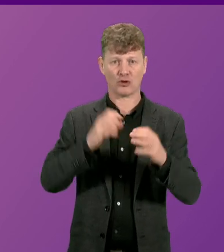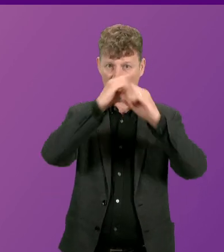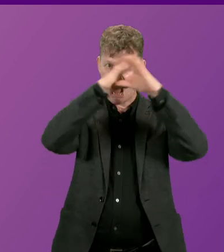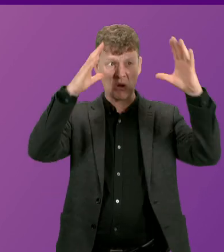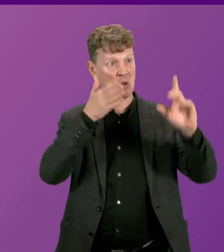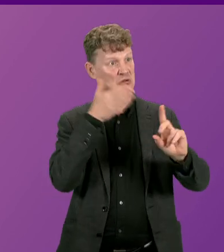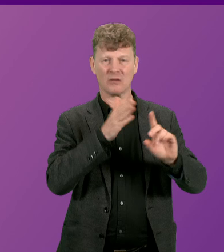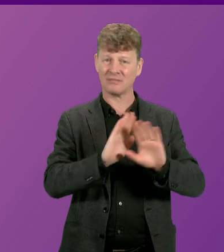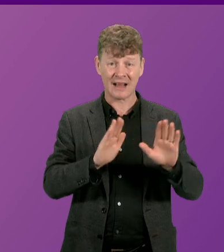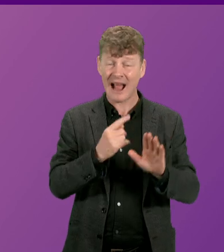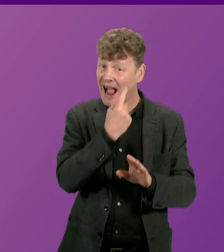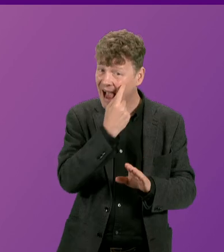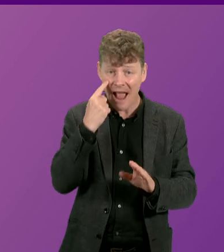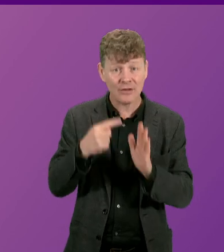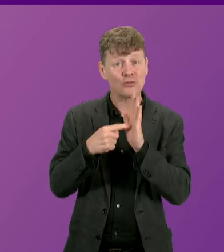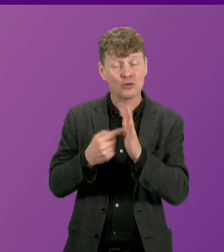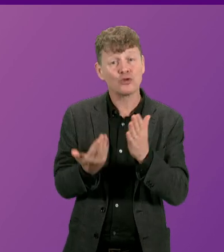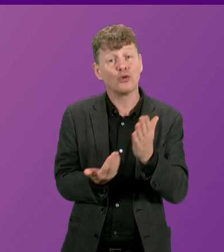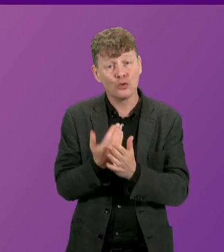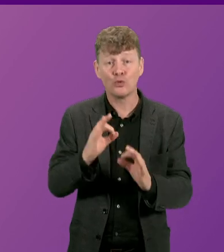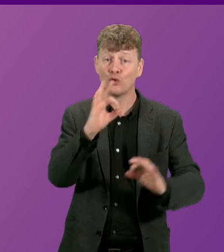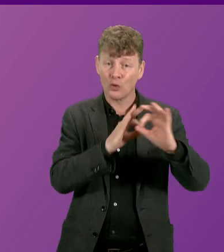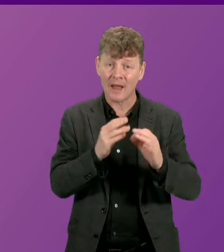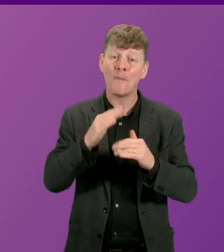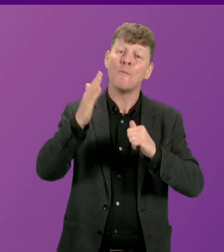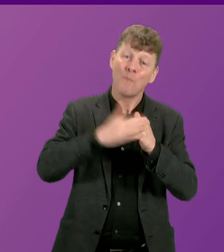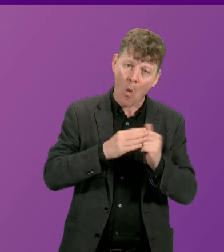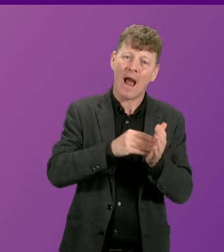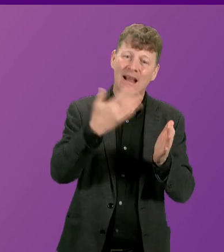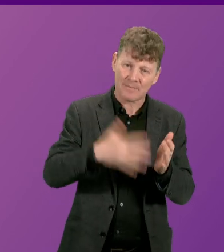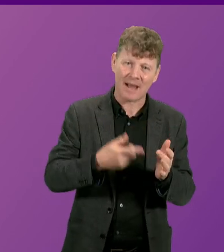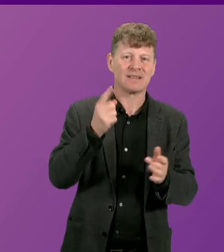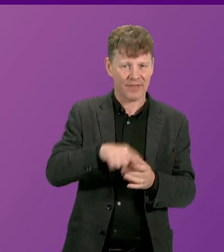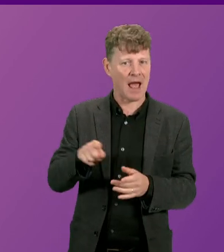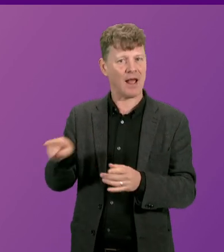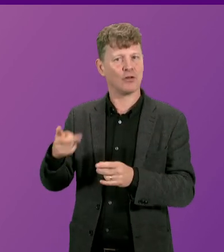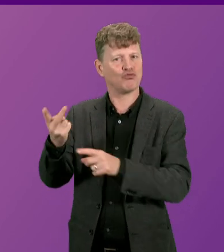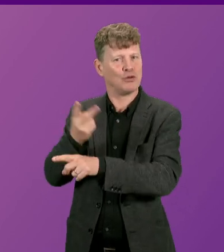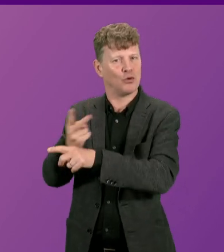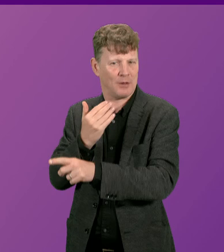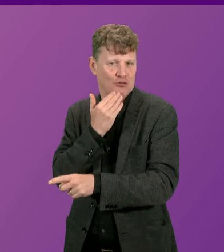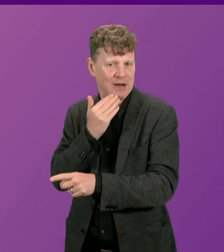that new nuclear is more expensive than renewable alternatives. We are facing a